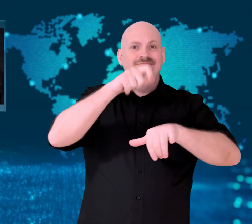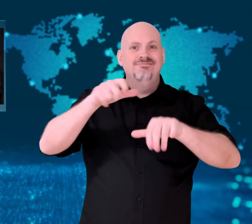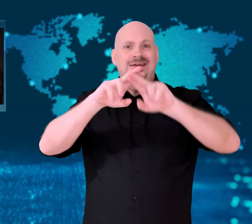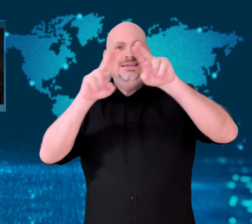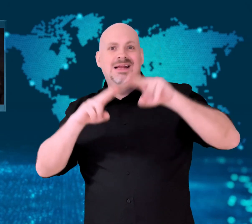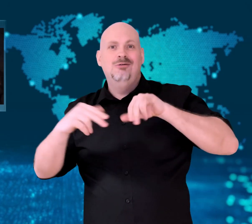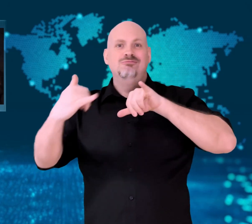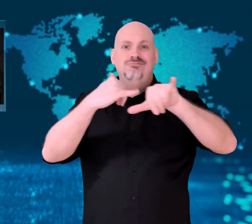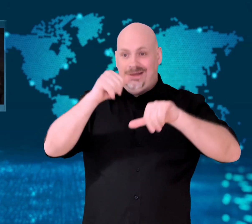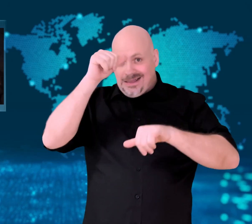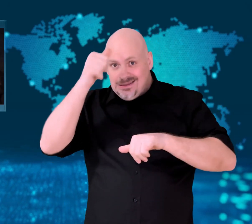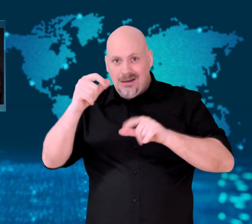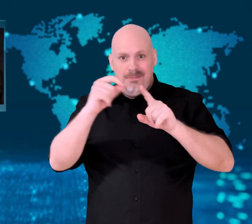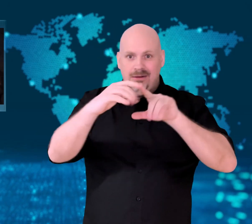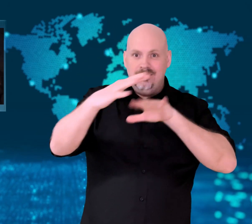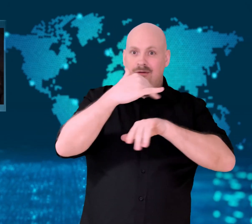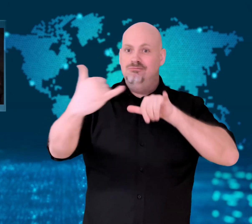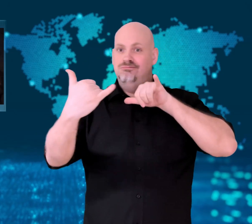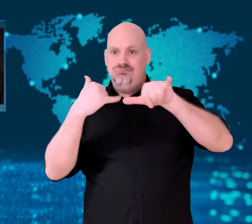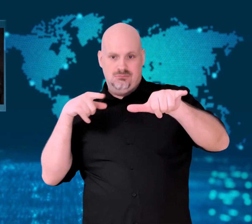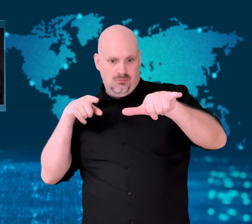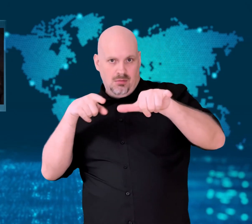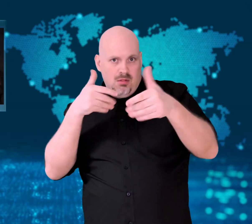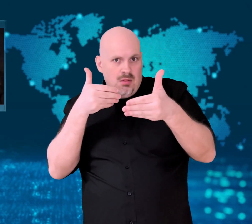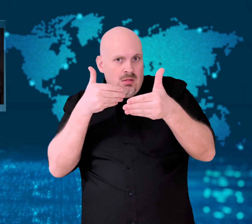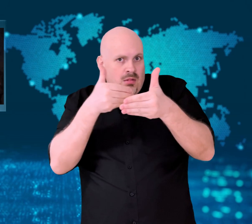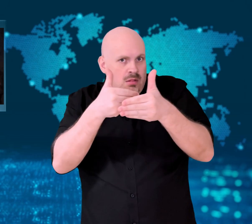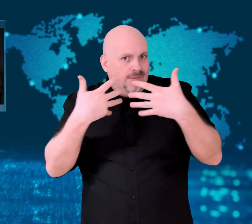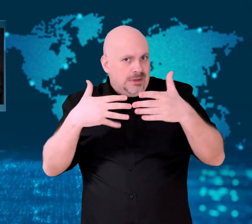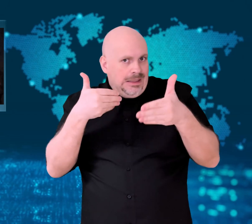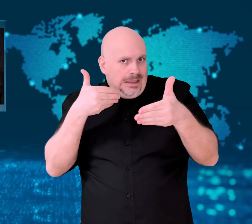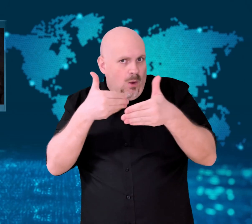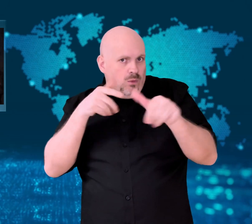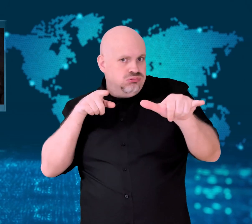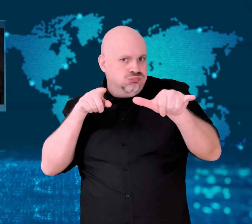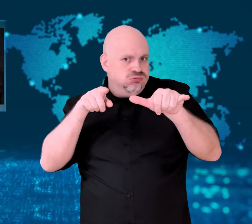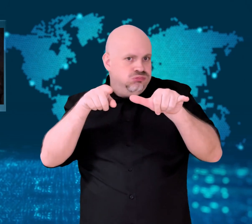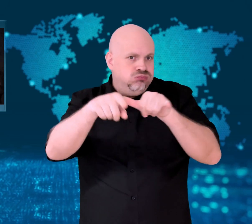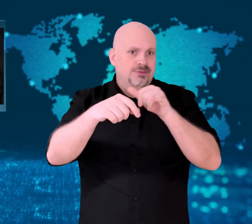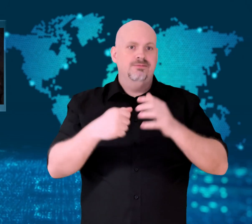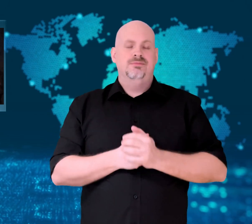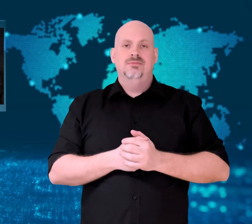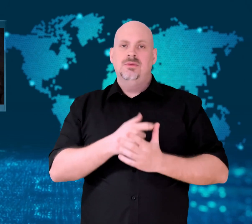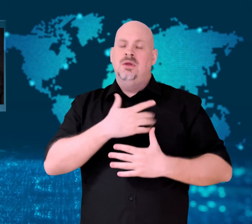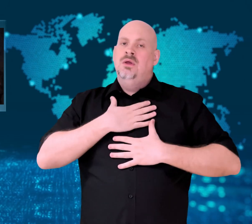The missile flew at an altitude of 12,000 meters before it crashed.